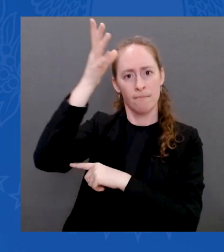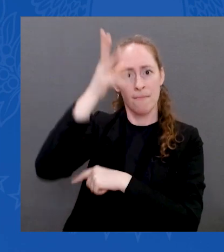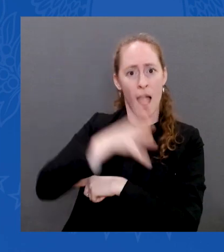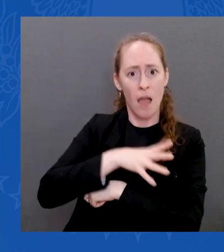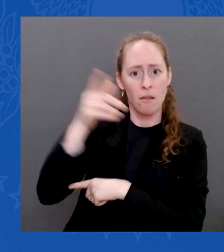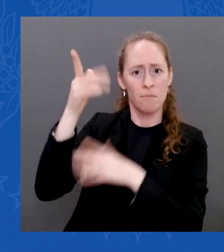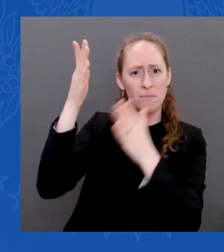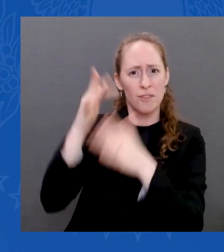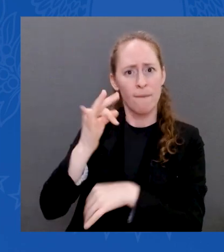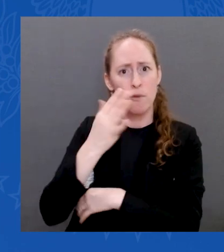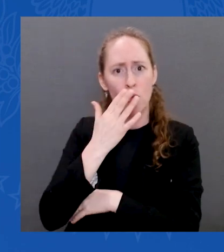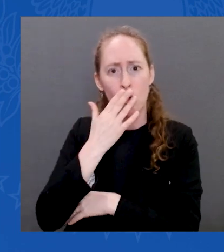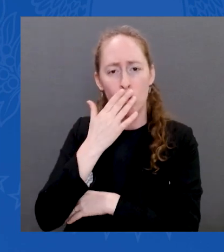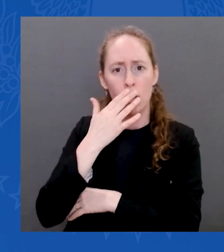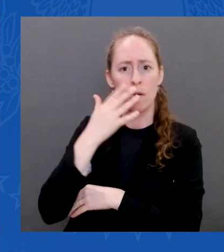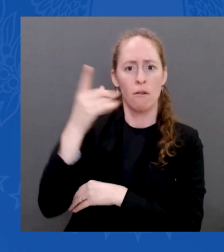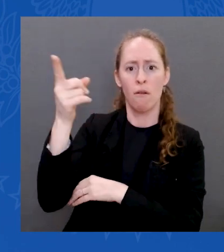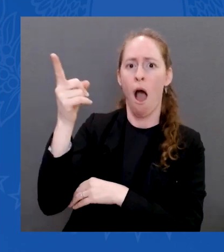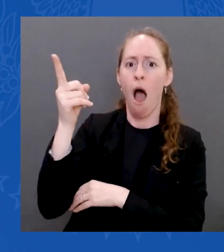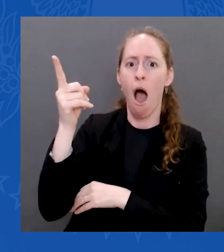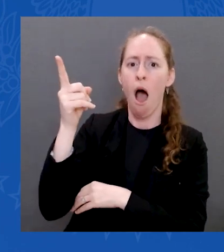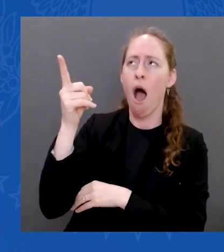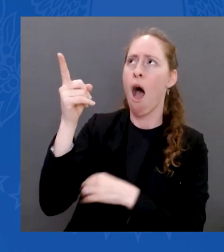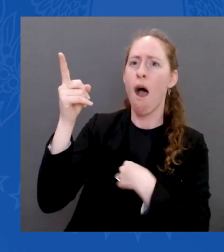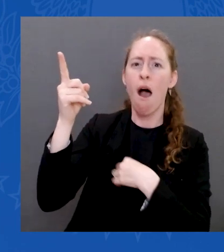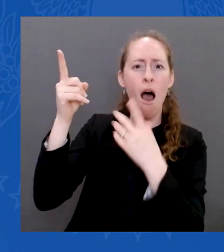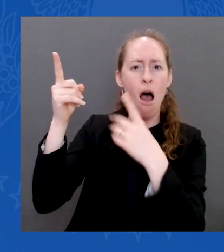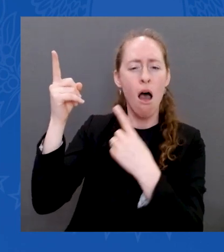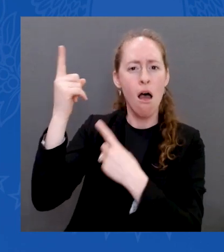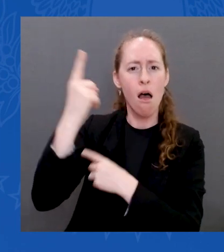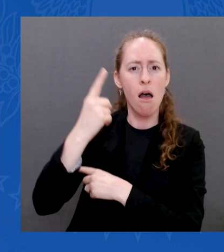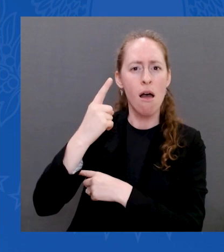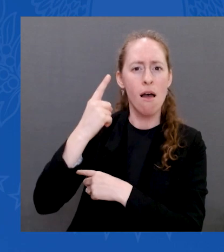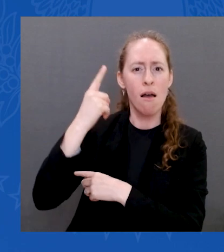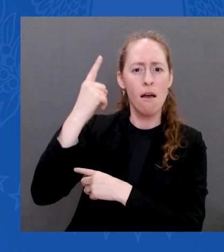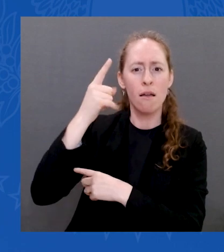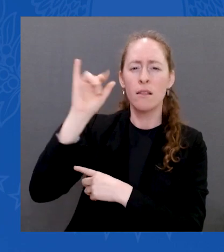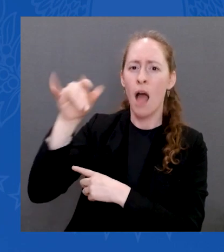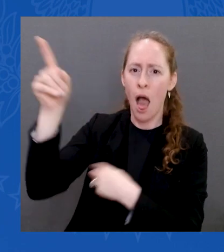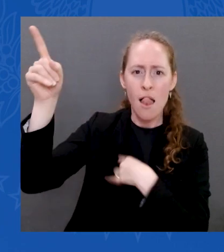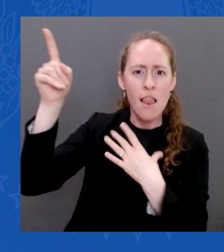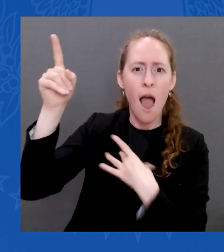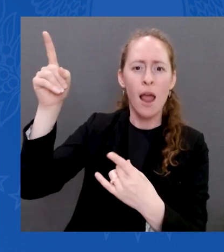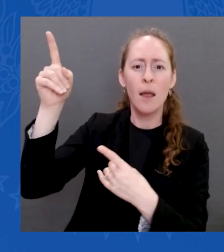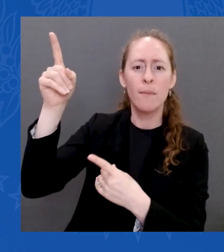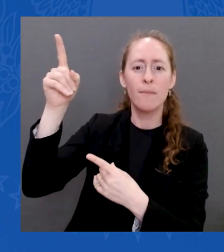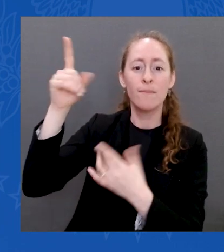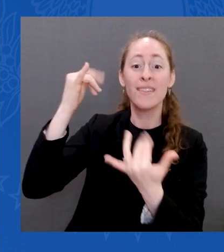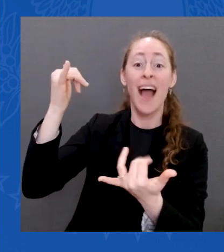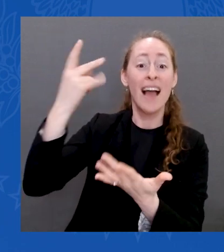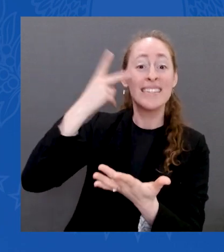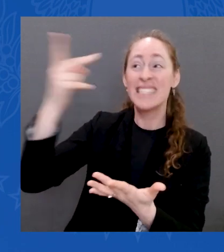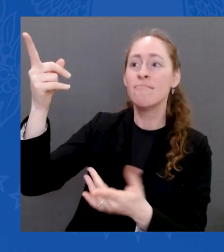I want to be just like him. Now, in Mr. Russell's history class, students also feel seen and they feel motivated.